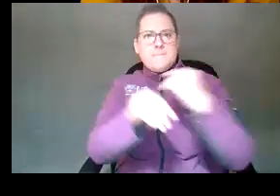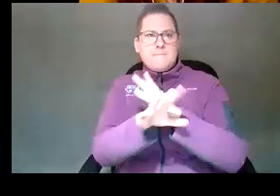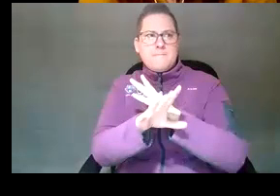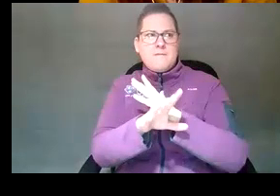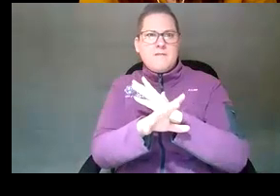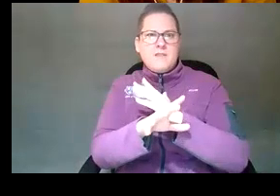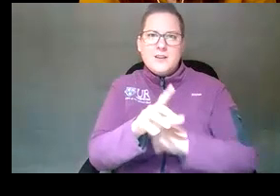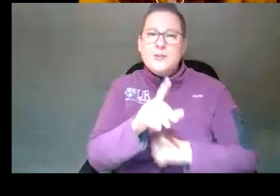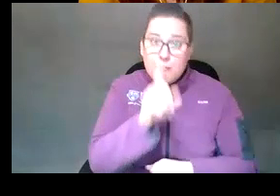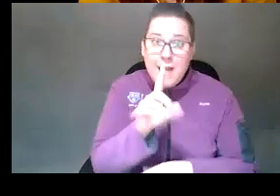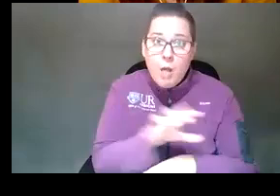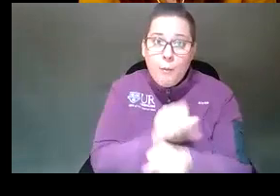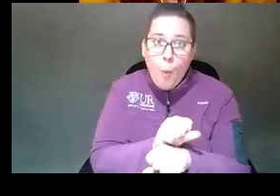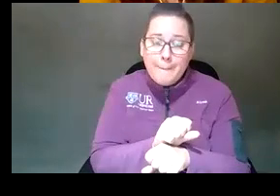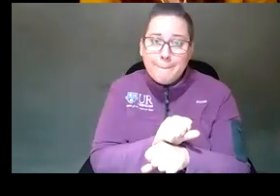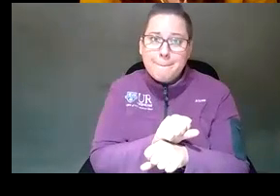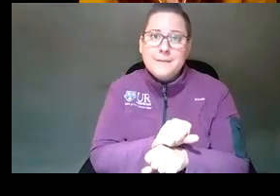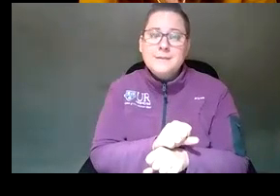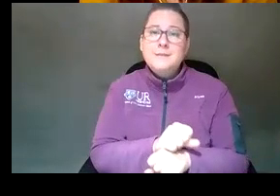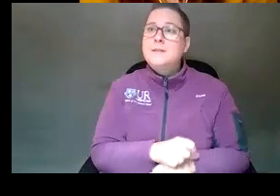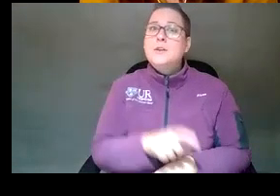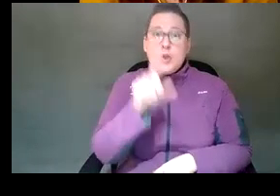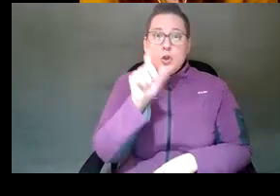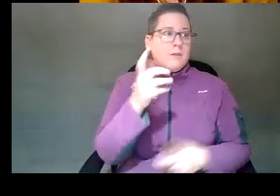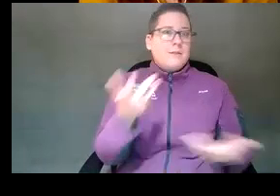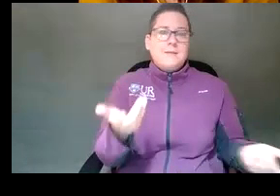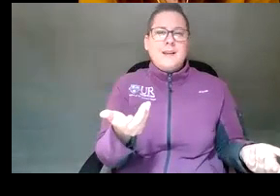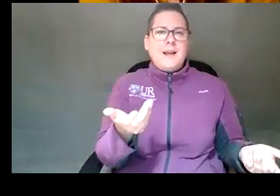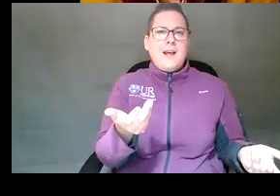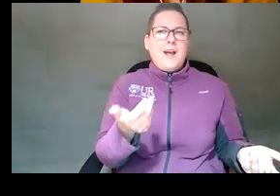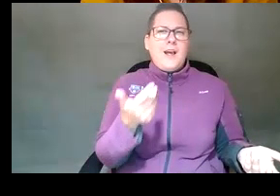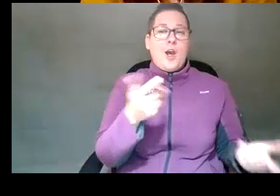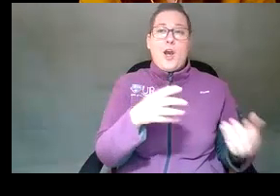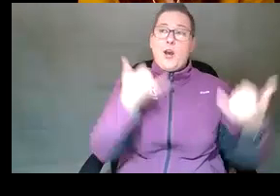and so being done at the supermarket may not be the best option especially when we think